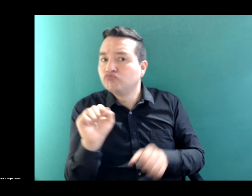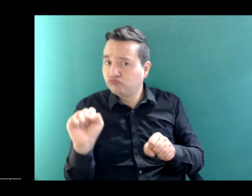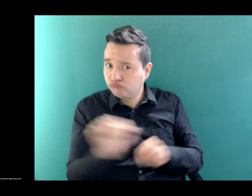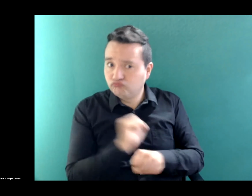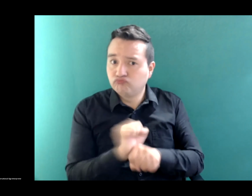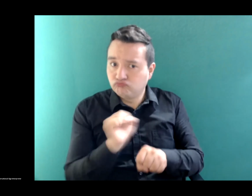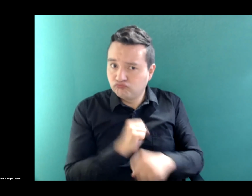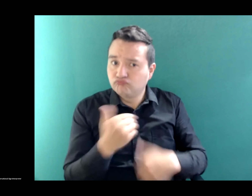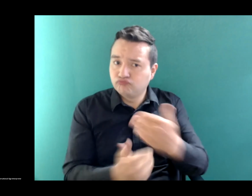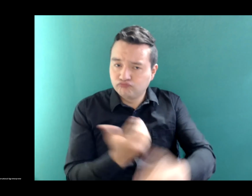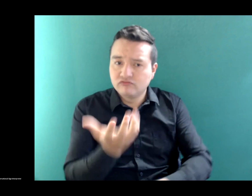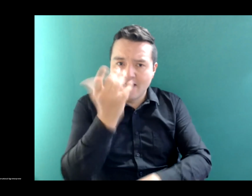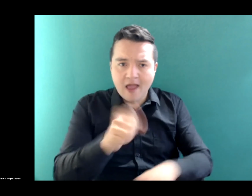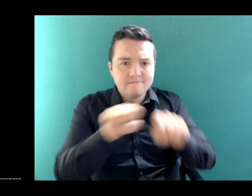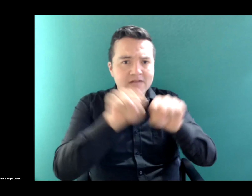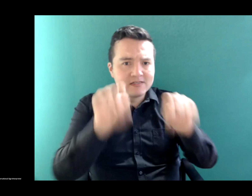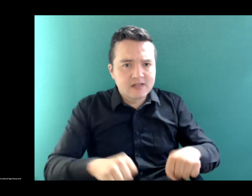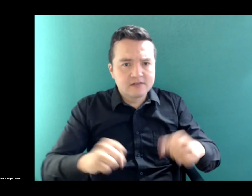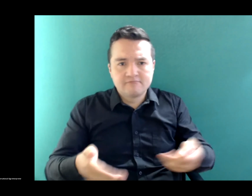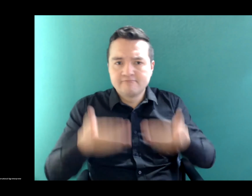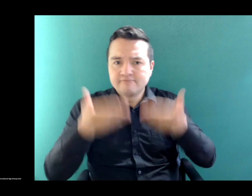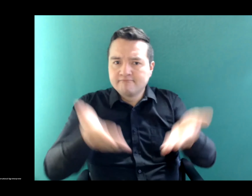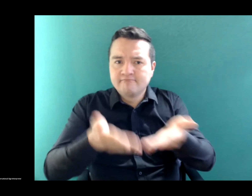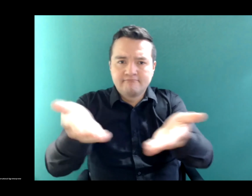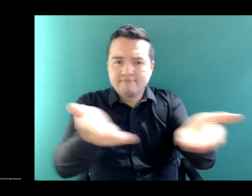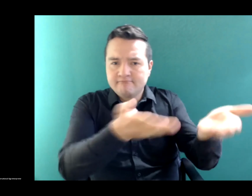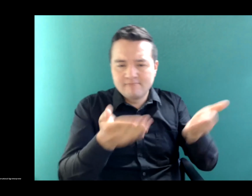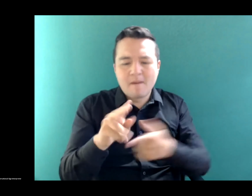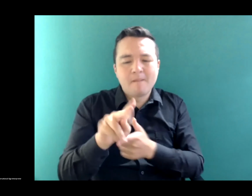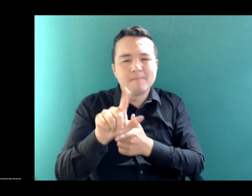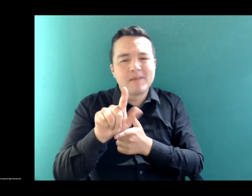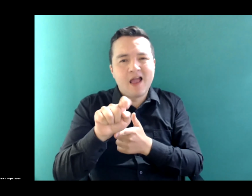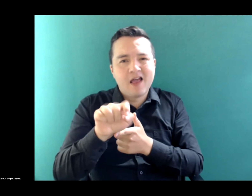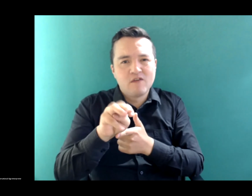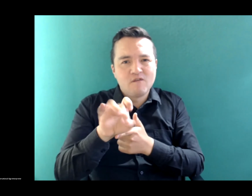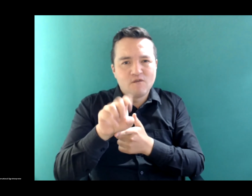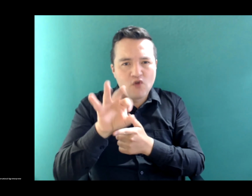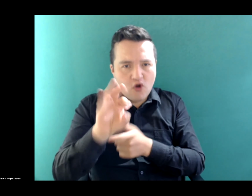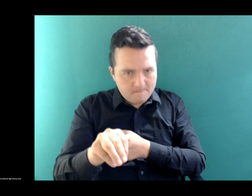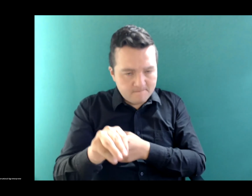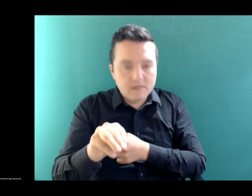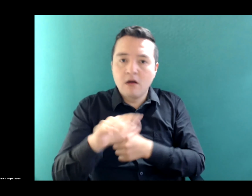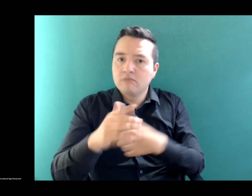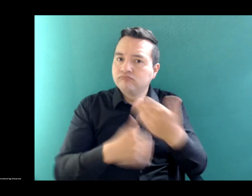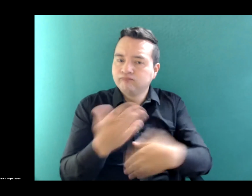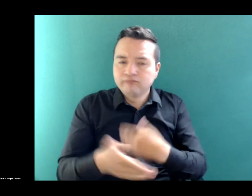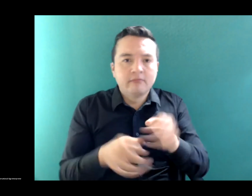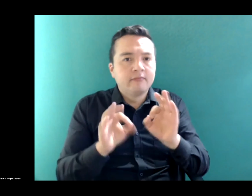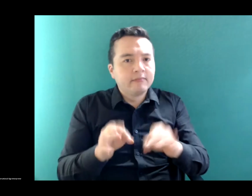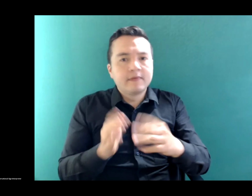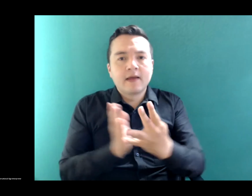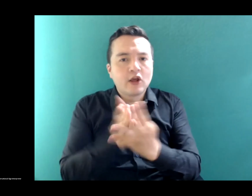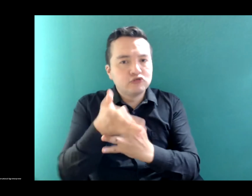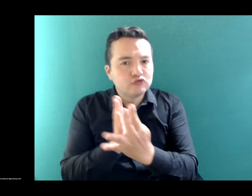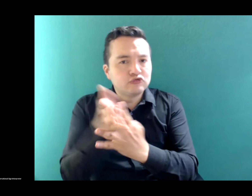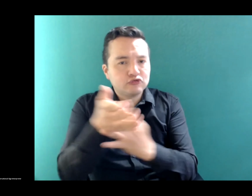If we can speak about Brazil.